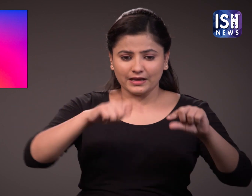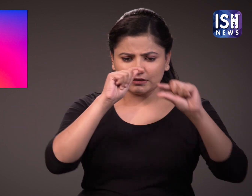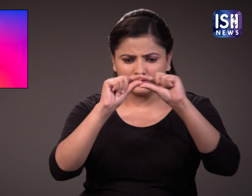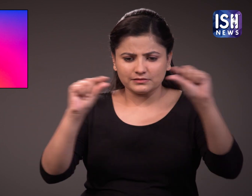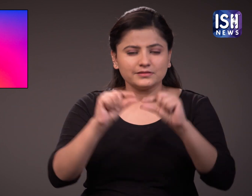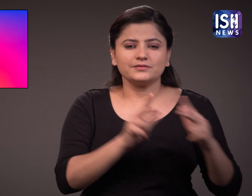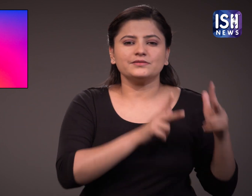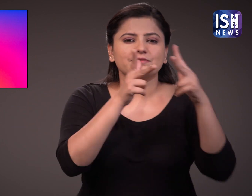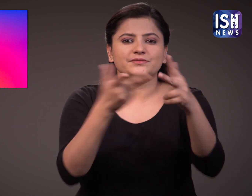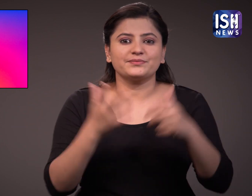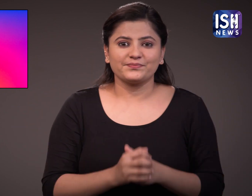She captioned the image: